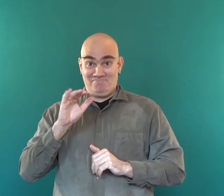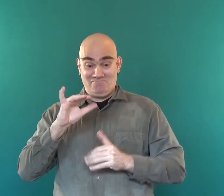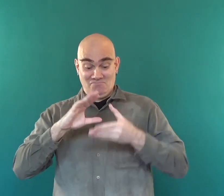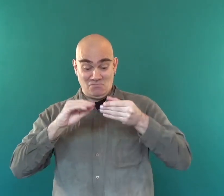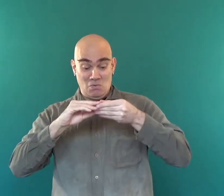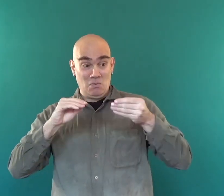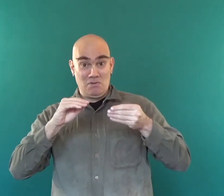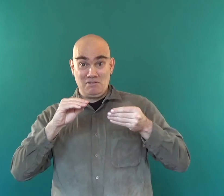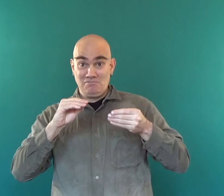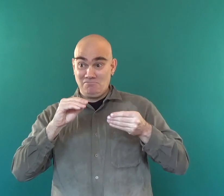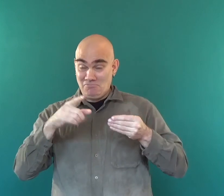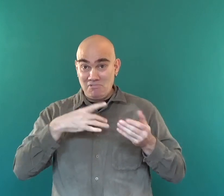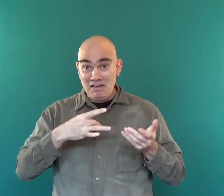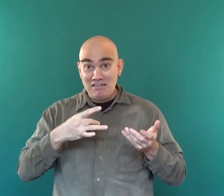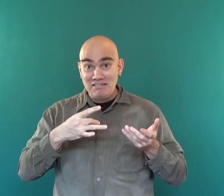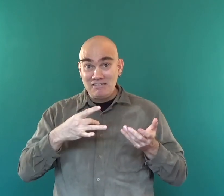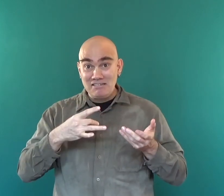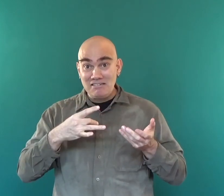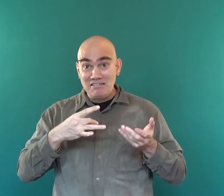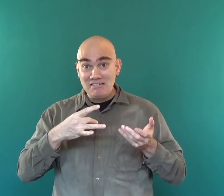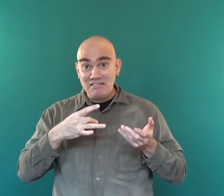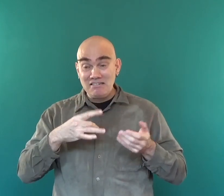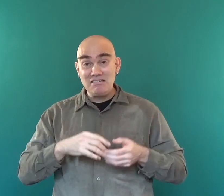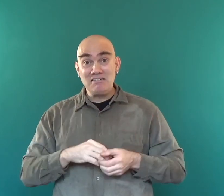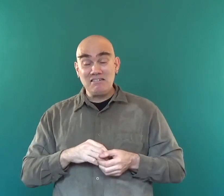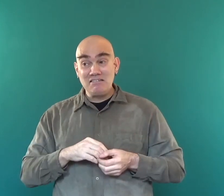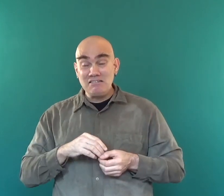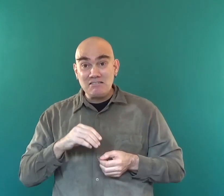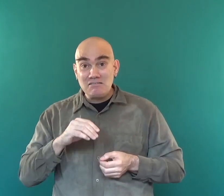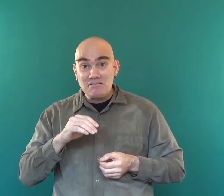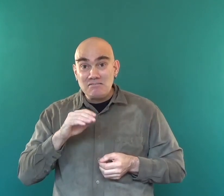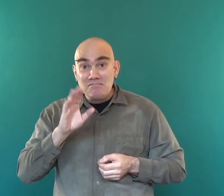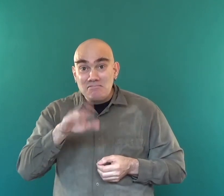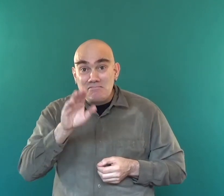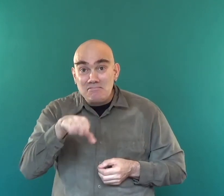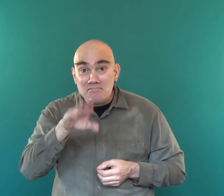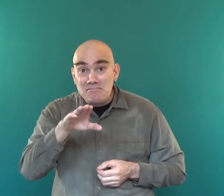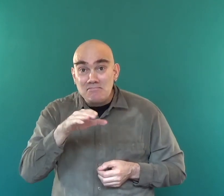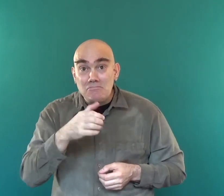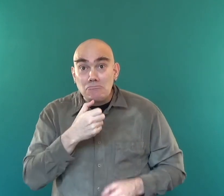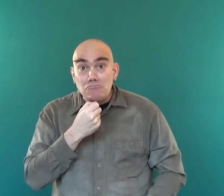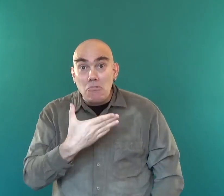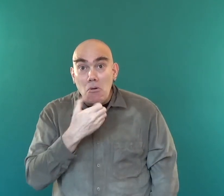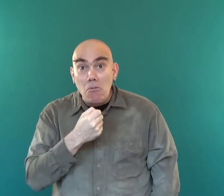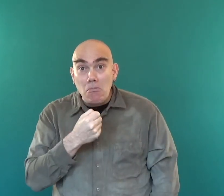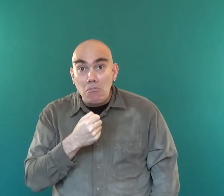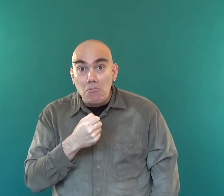How was that, Toad?" said Frog.